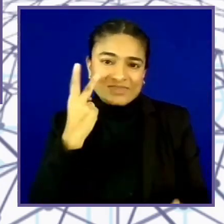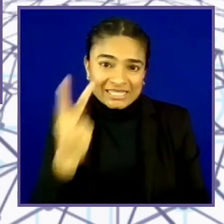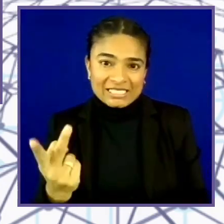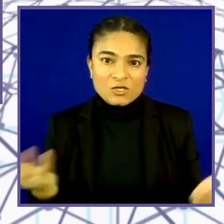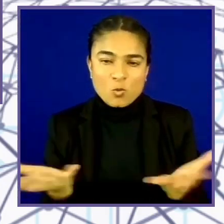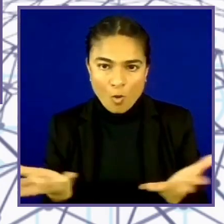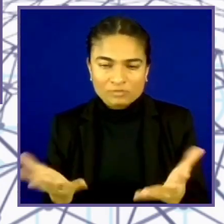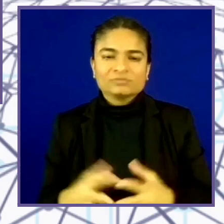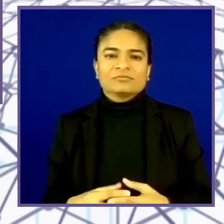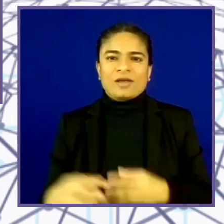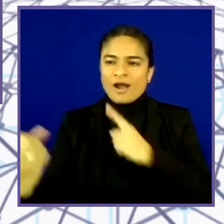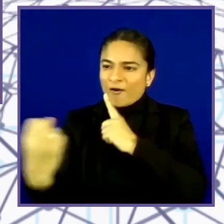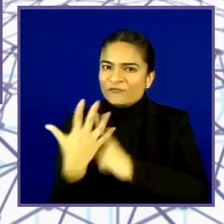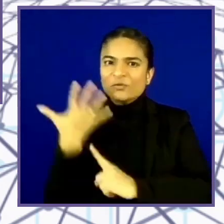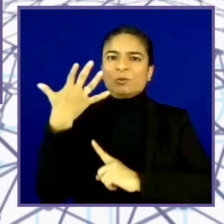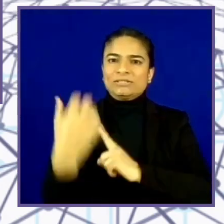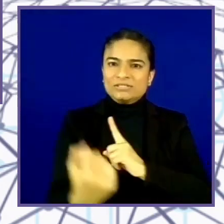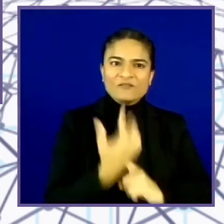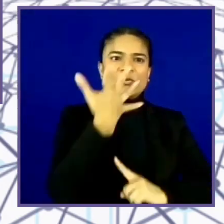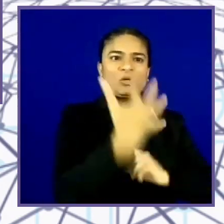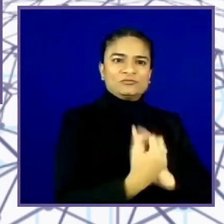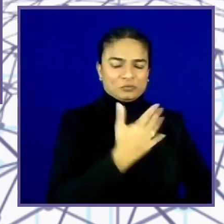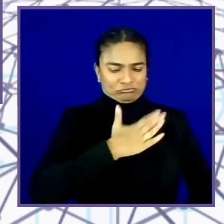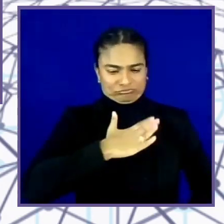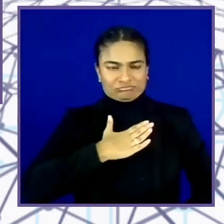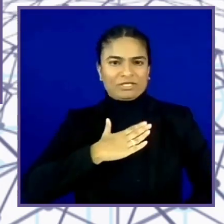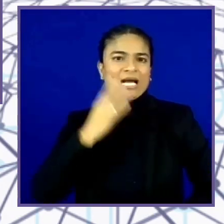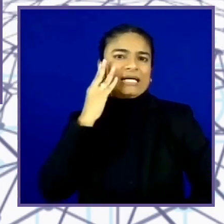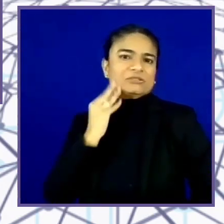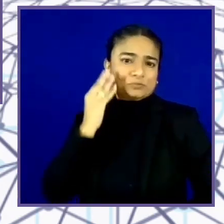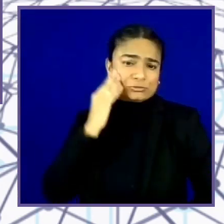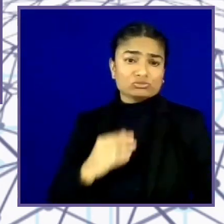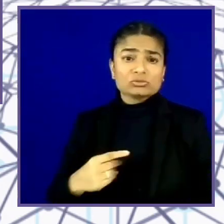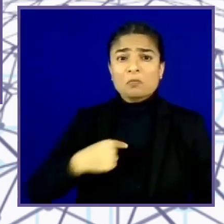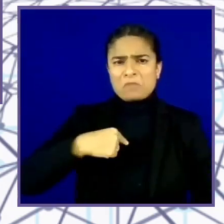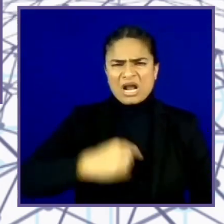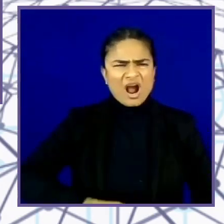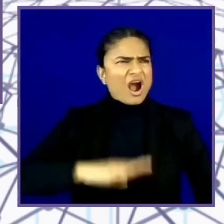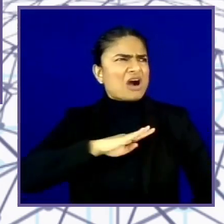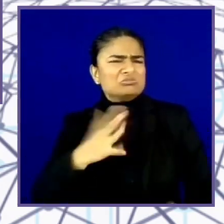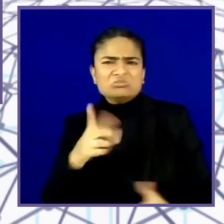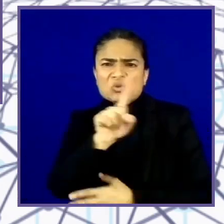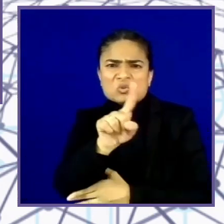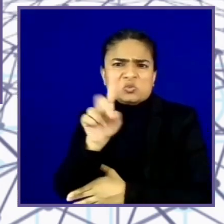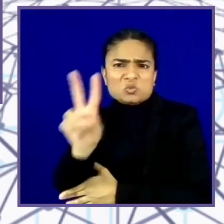into our home. She lived with us until she passed just several years ago. But